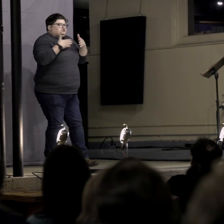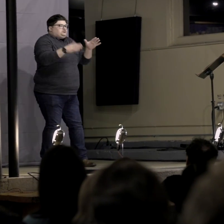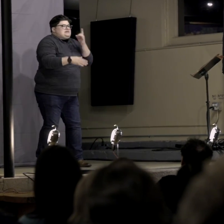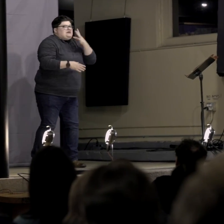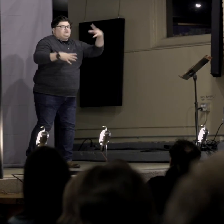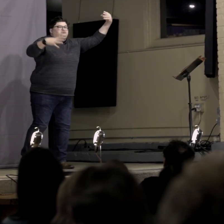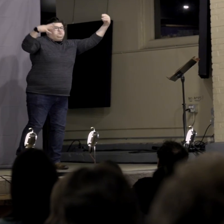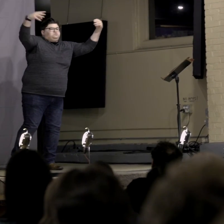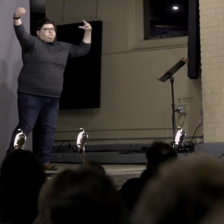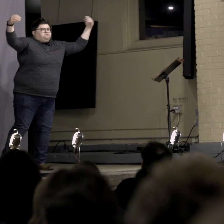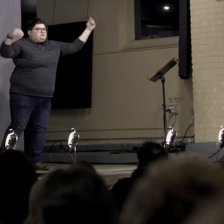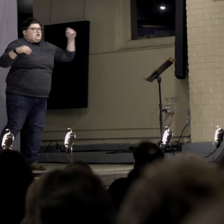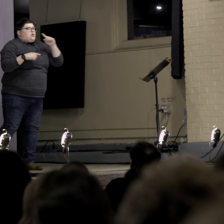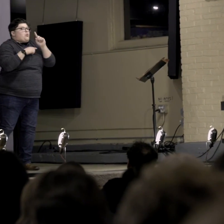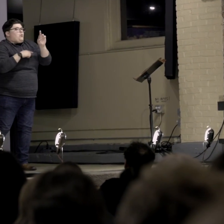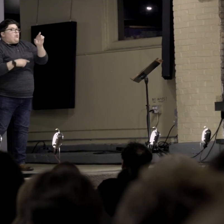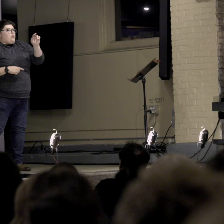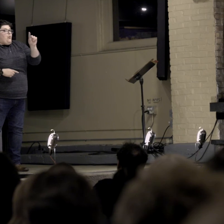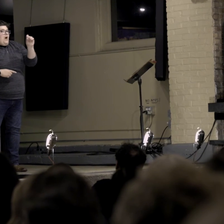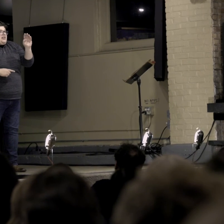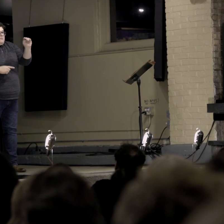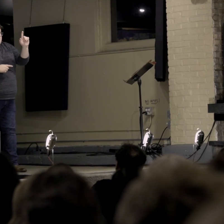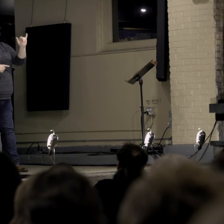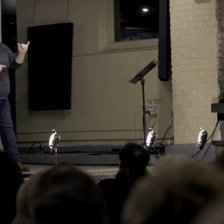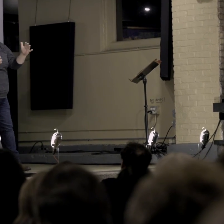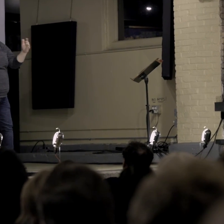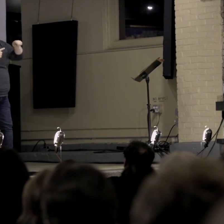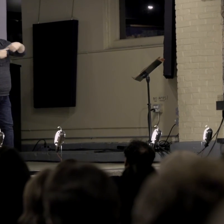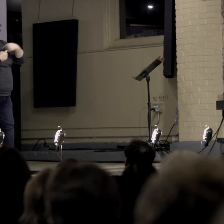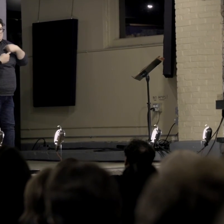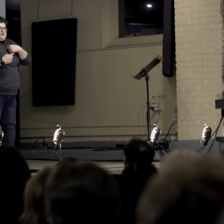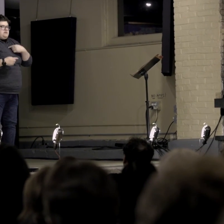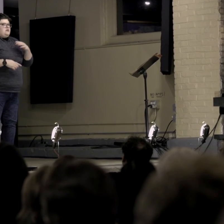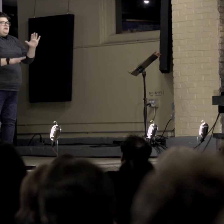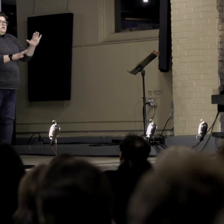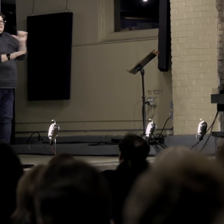Oh, and another sign that I saw was, streetlights would just randomly go off in front of me.